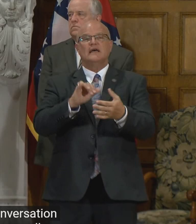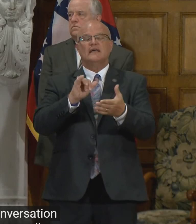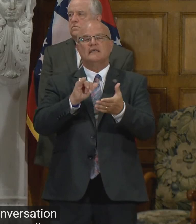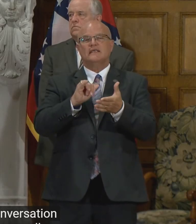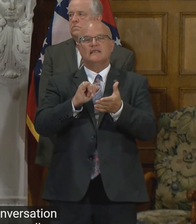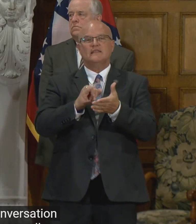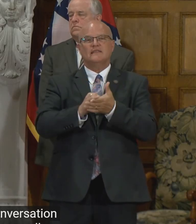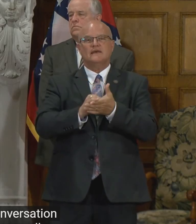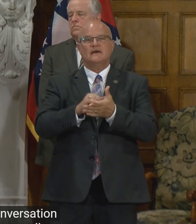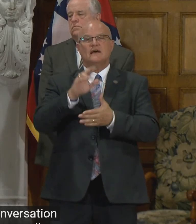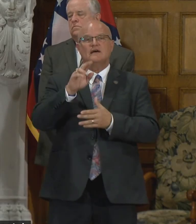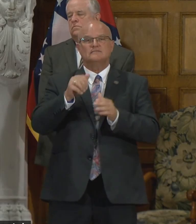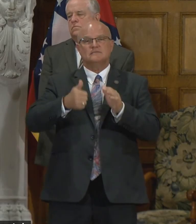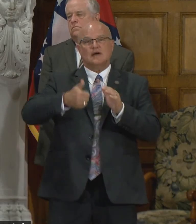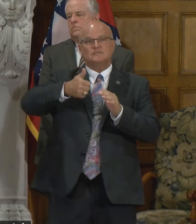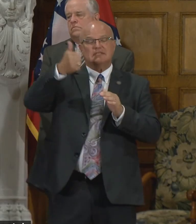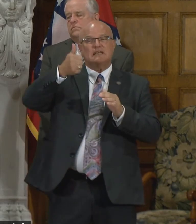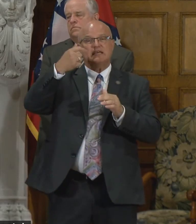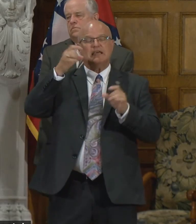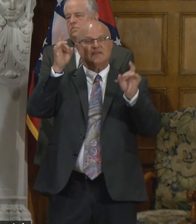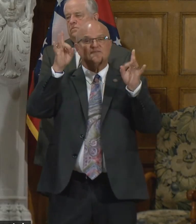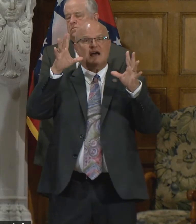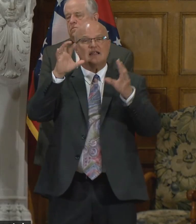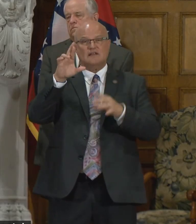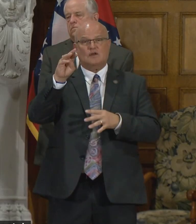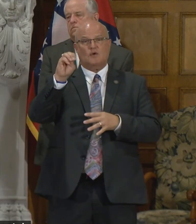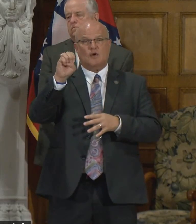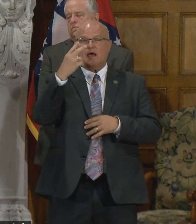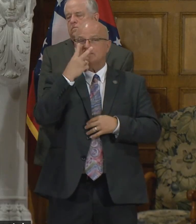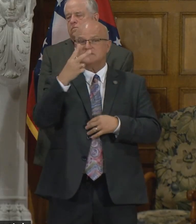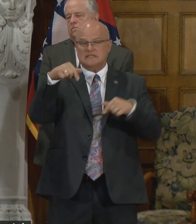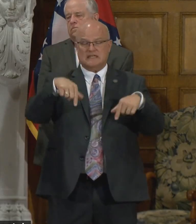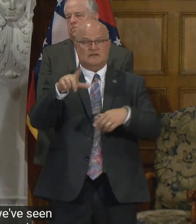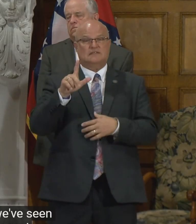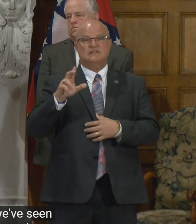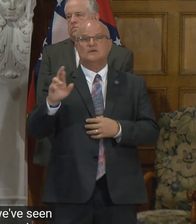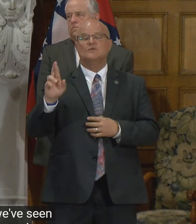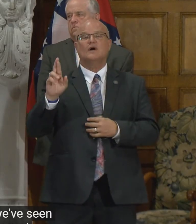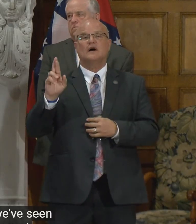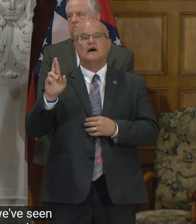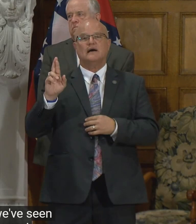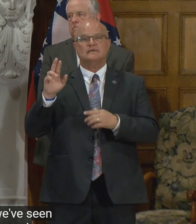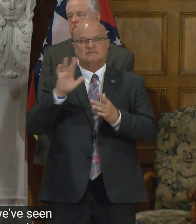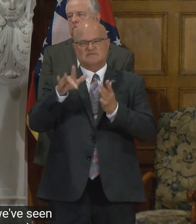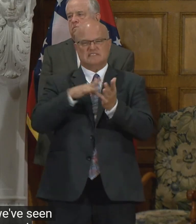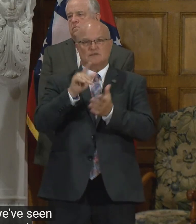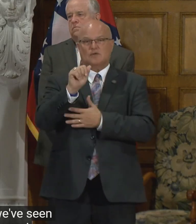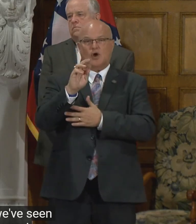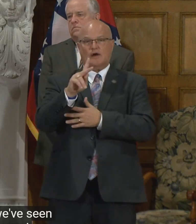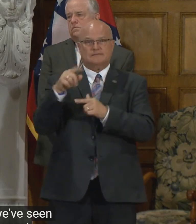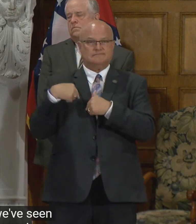Uptake in violent crime that we've seen in Little Rock in Central Arkansas over